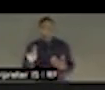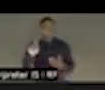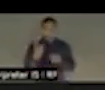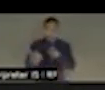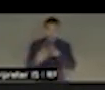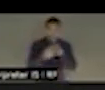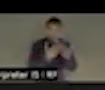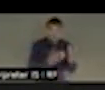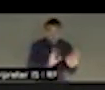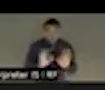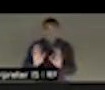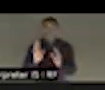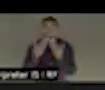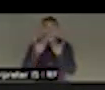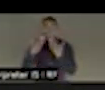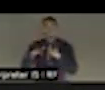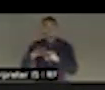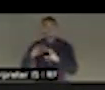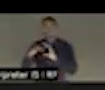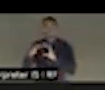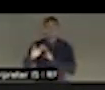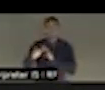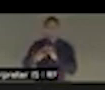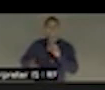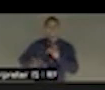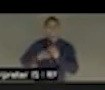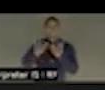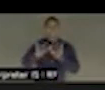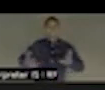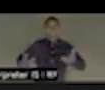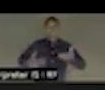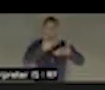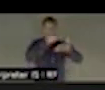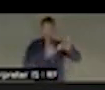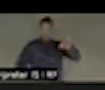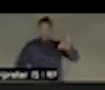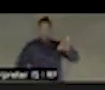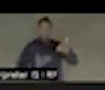that won't be published until maybe a week or so, ten days or something like that,